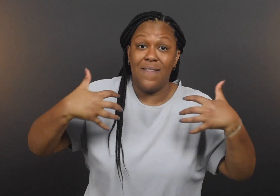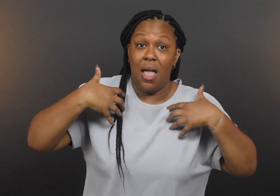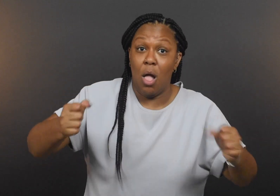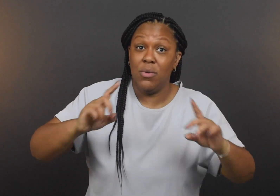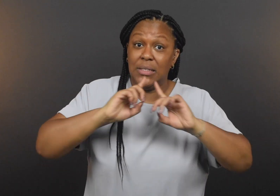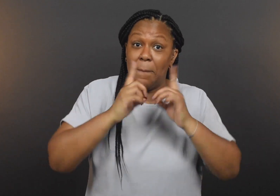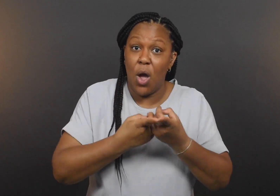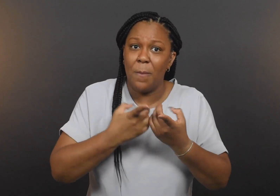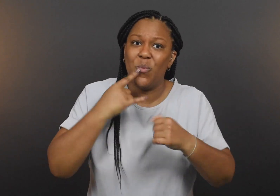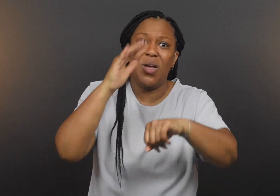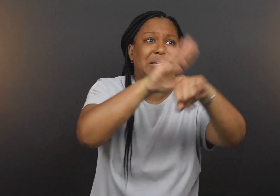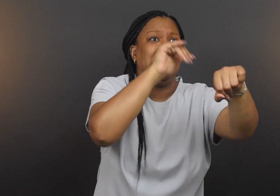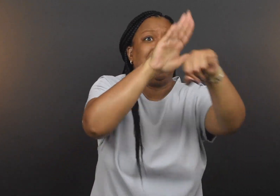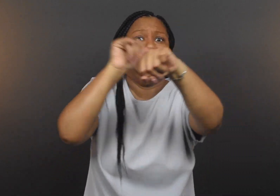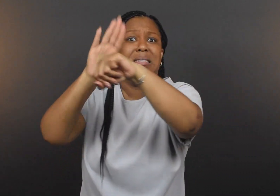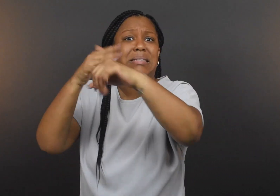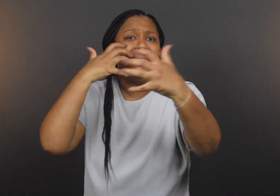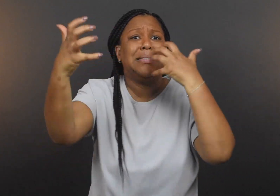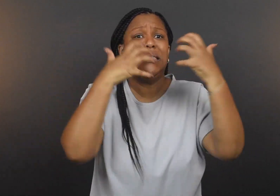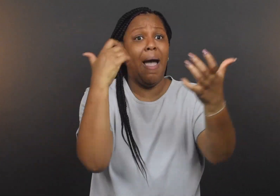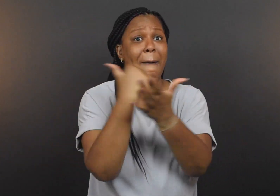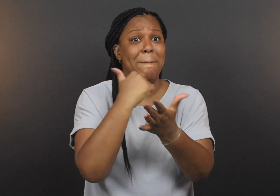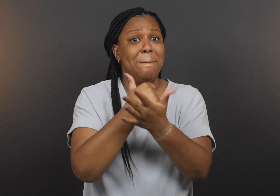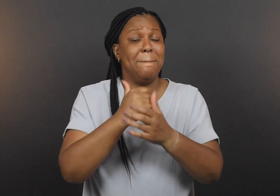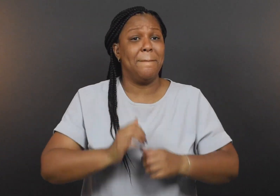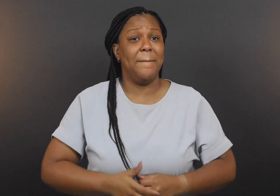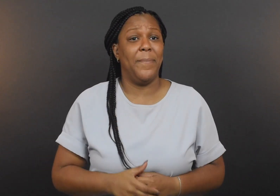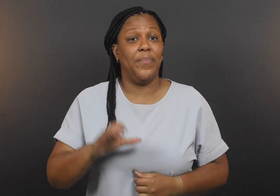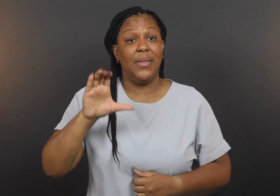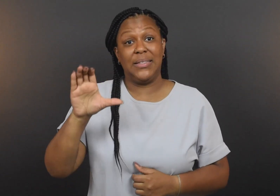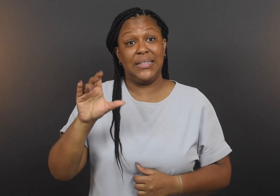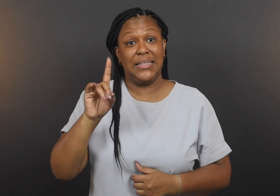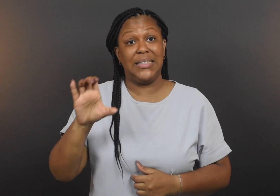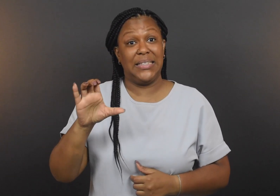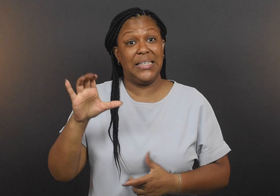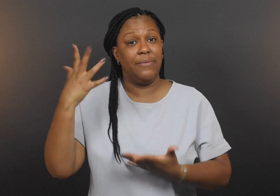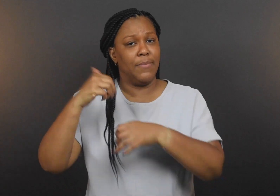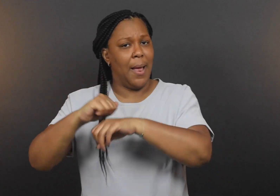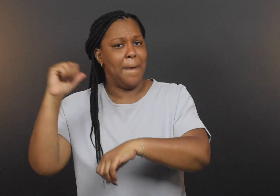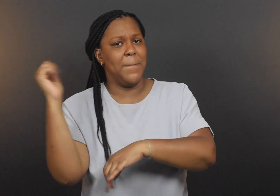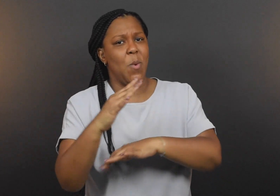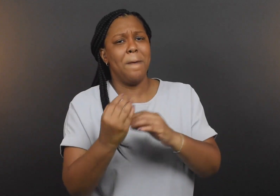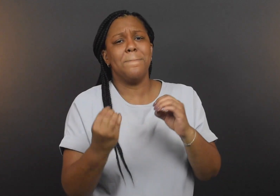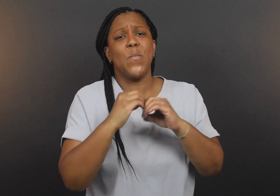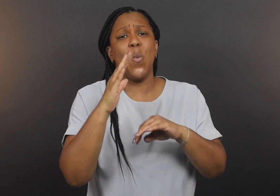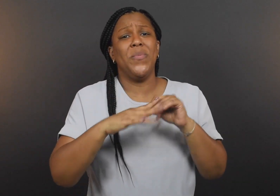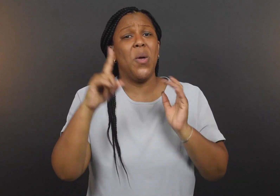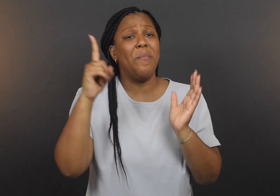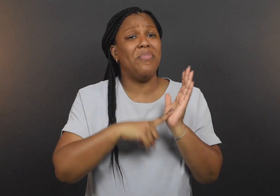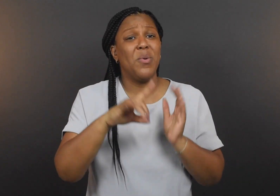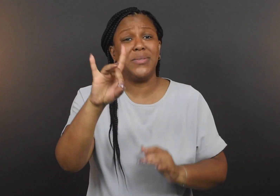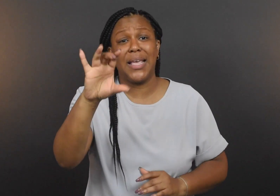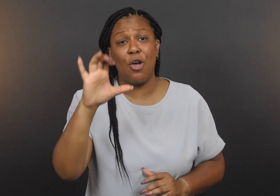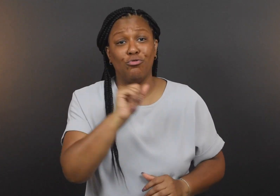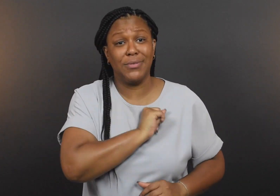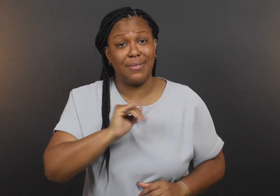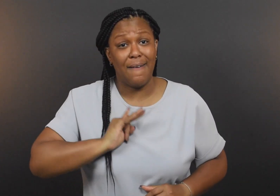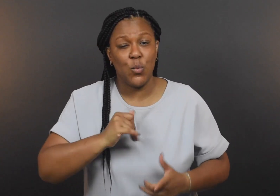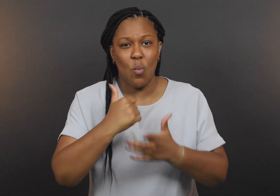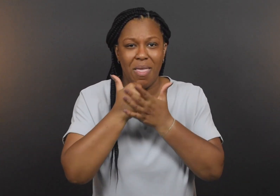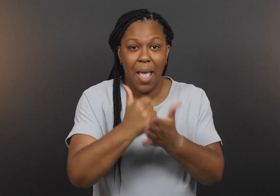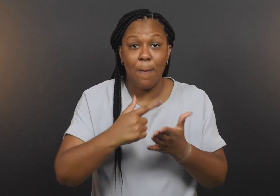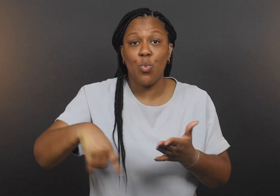of health departments were calling for help.” CDC has deployed more than 1,800 staff to help